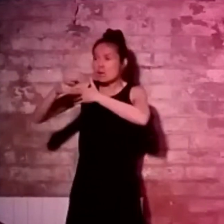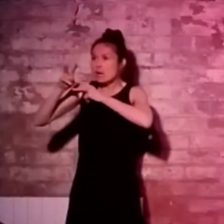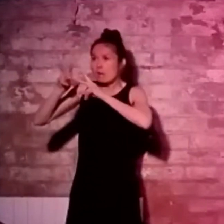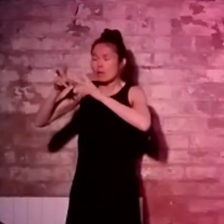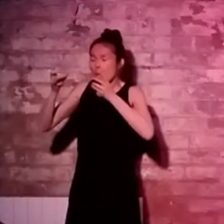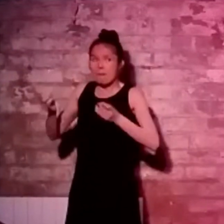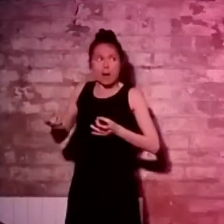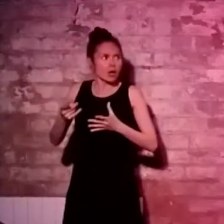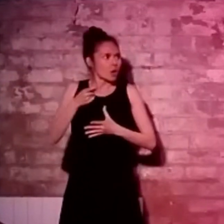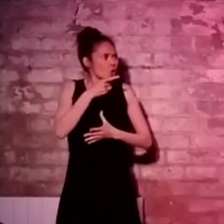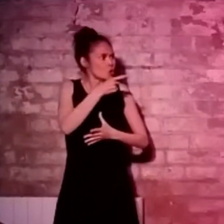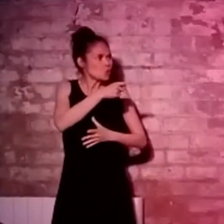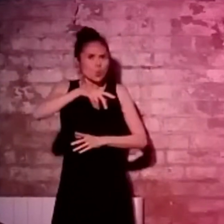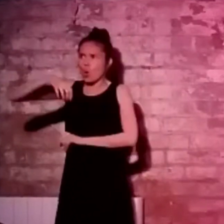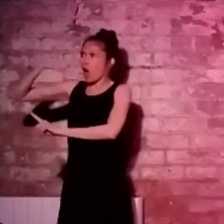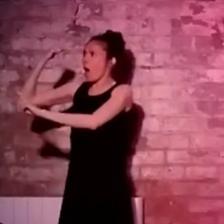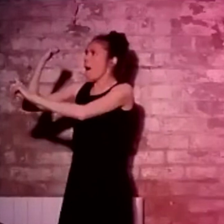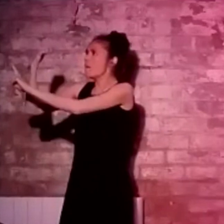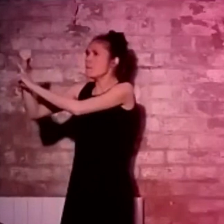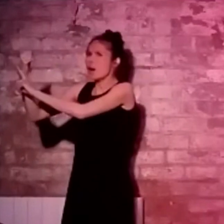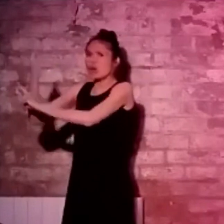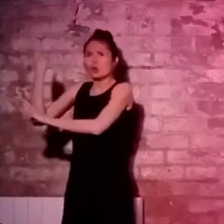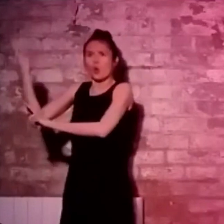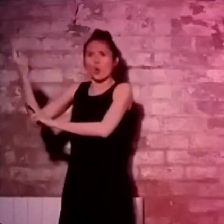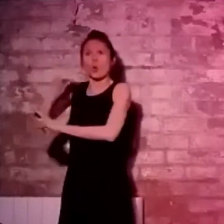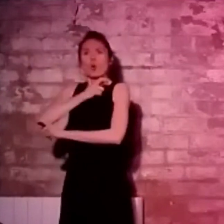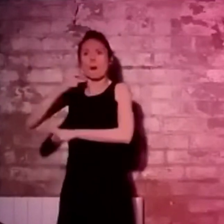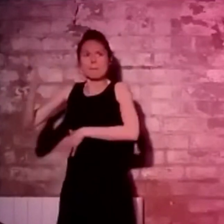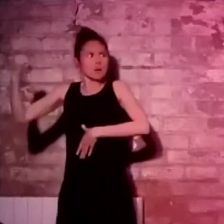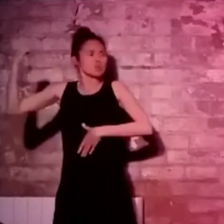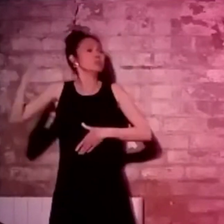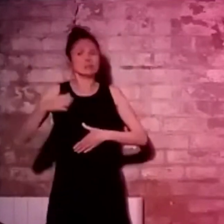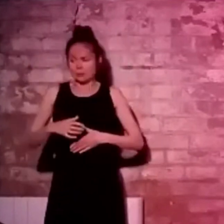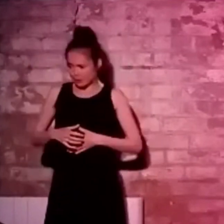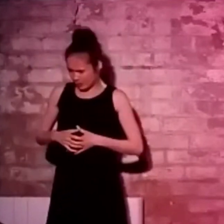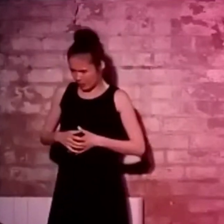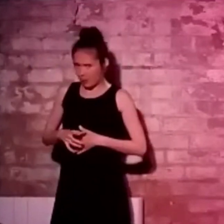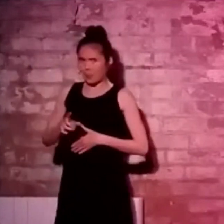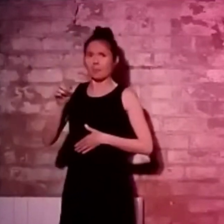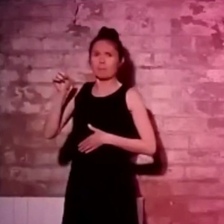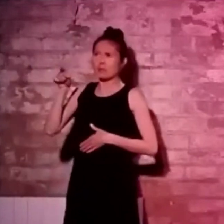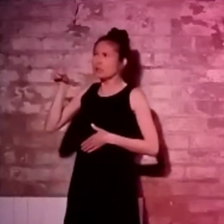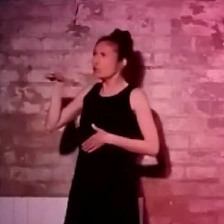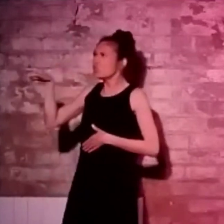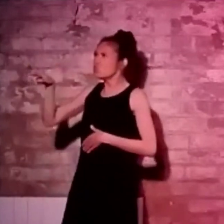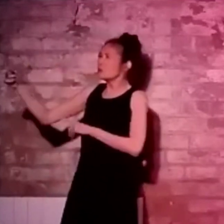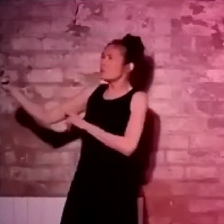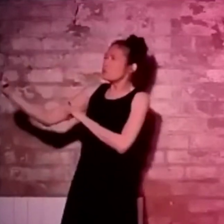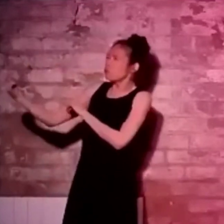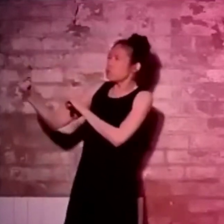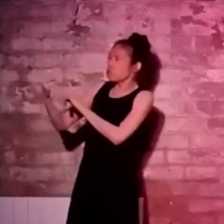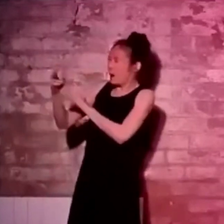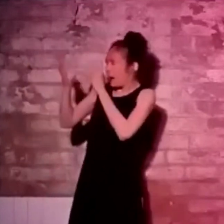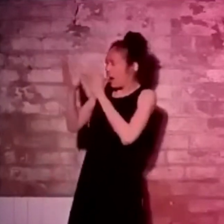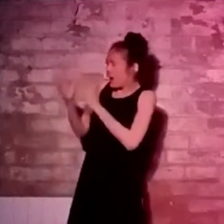Thou murdered fair Matroclus? Aye but only in the seconds severed from hope and assumed by survival. I am sick.